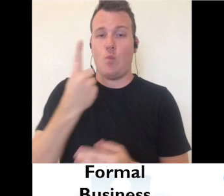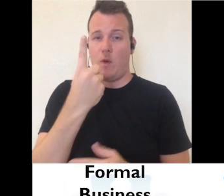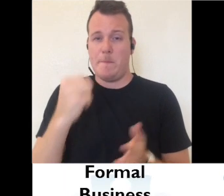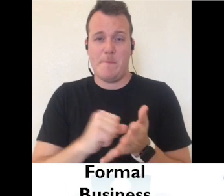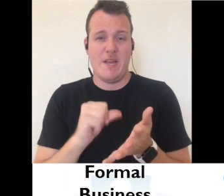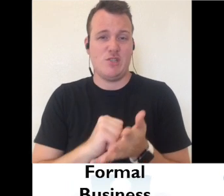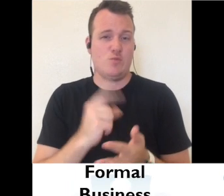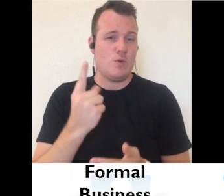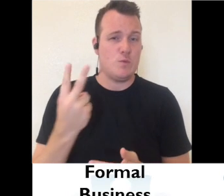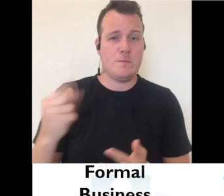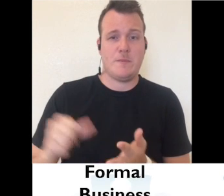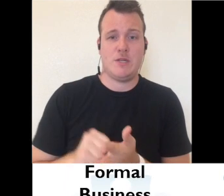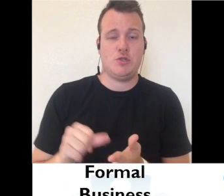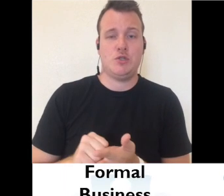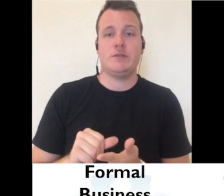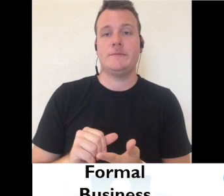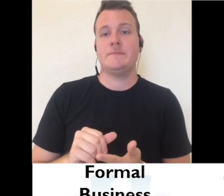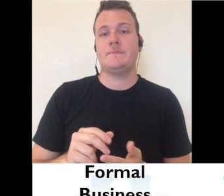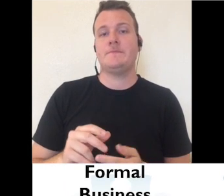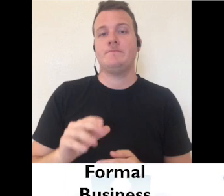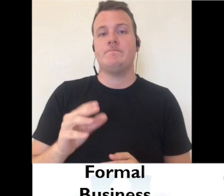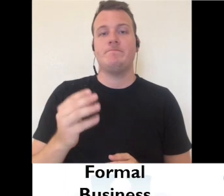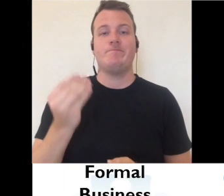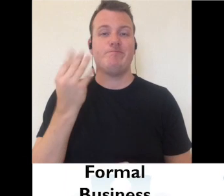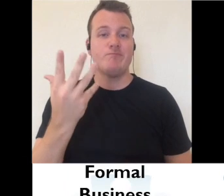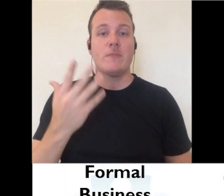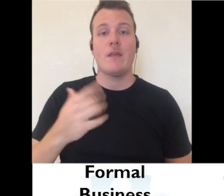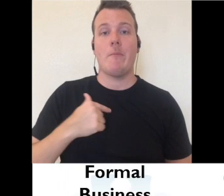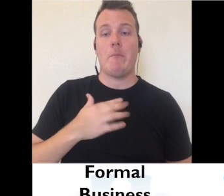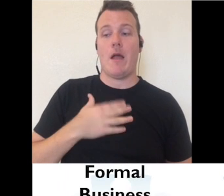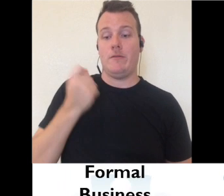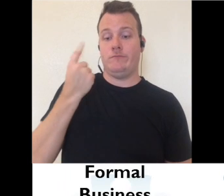business of Boeing Company was about five pages. That's the executive summary,